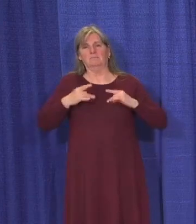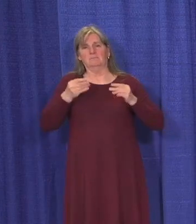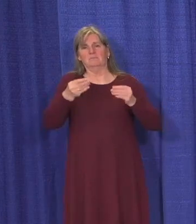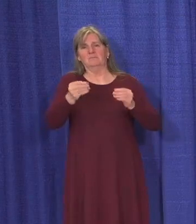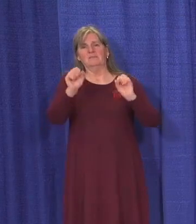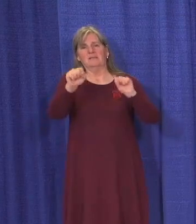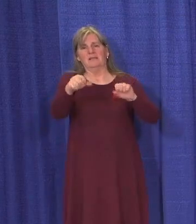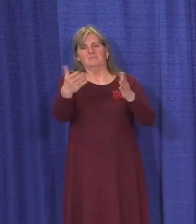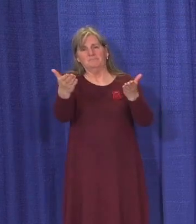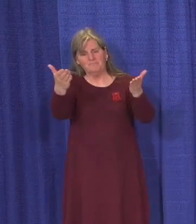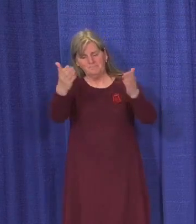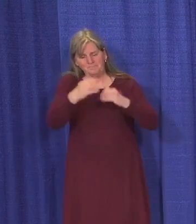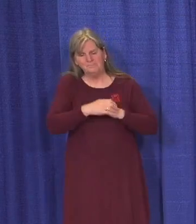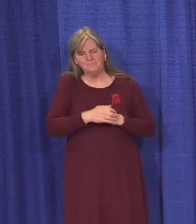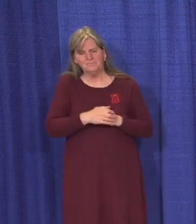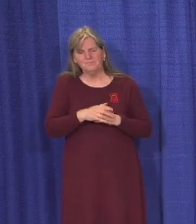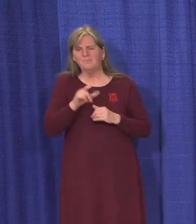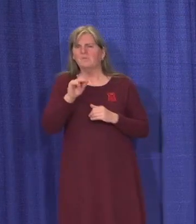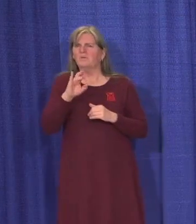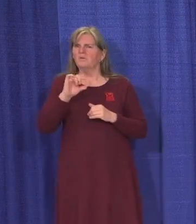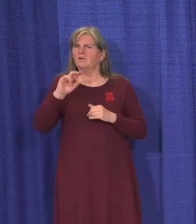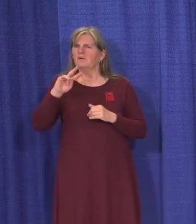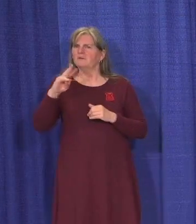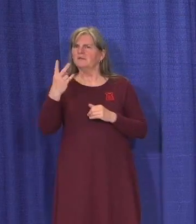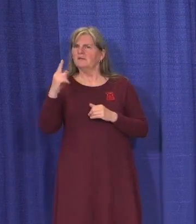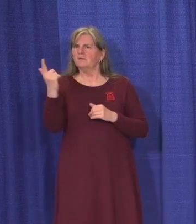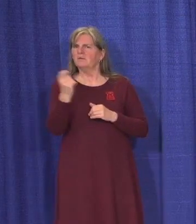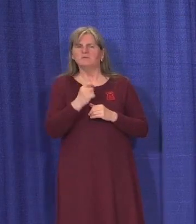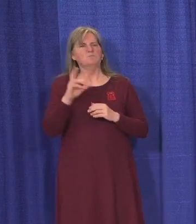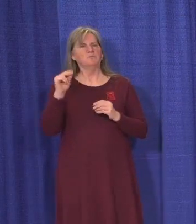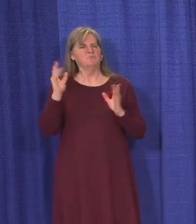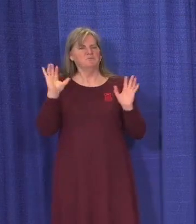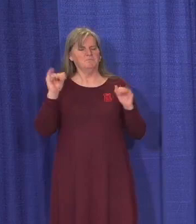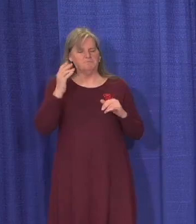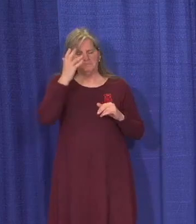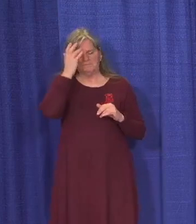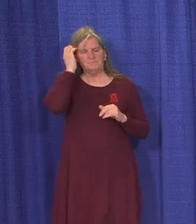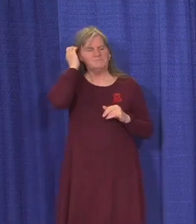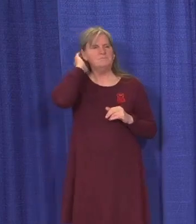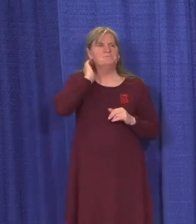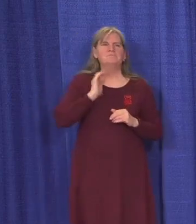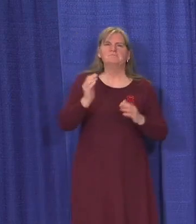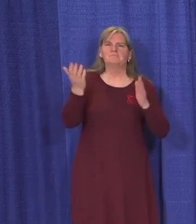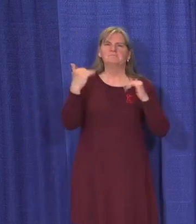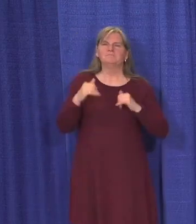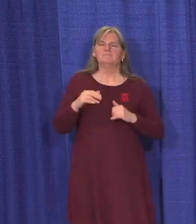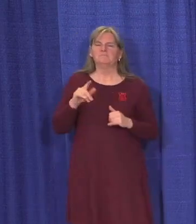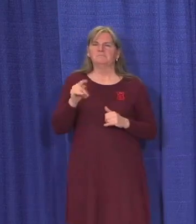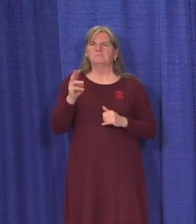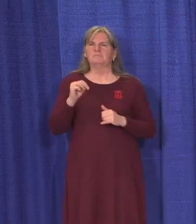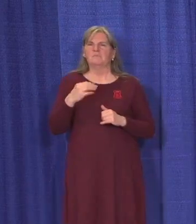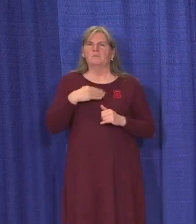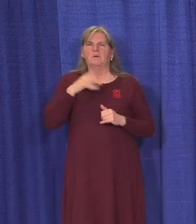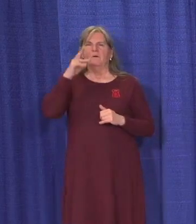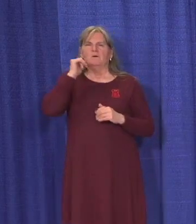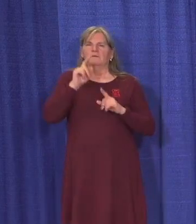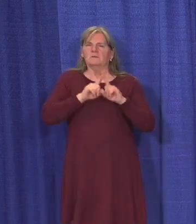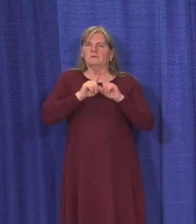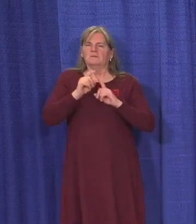are so many variables but the